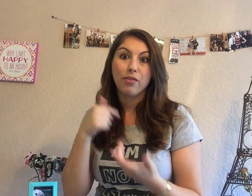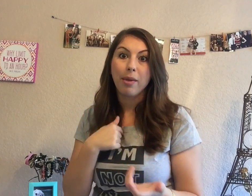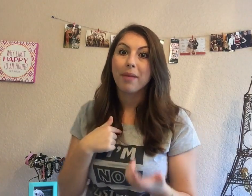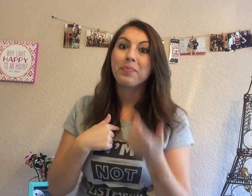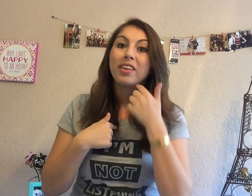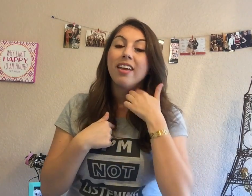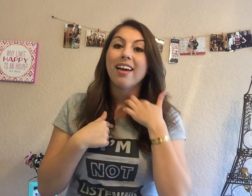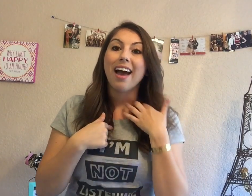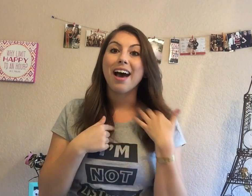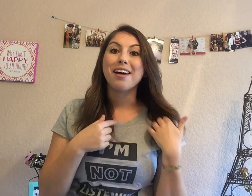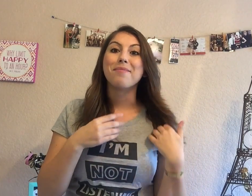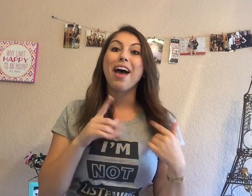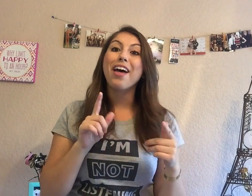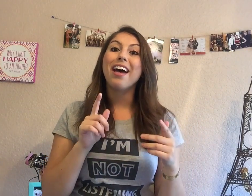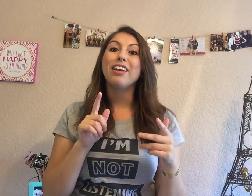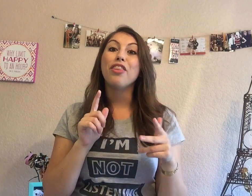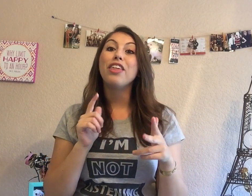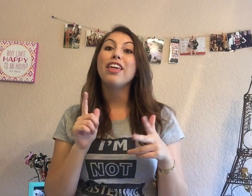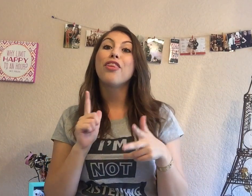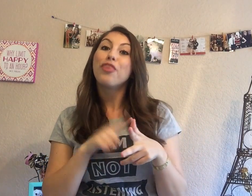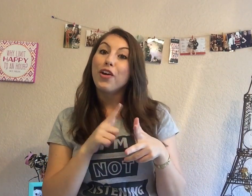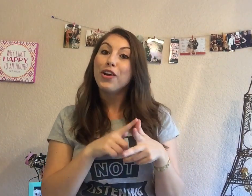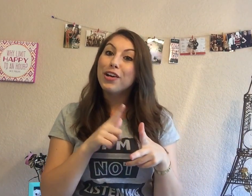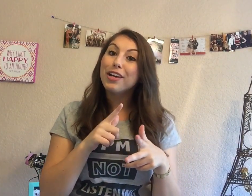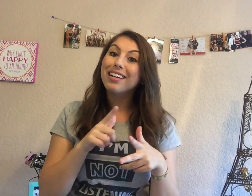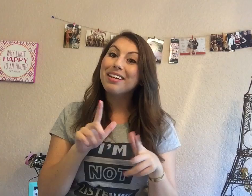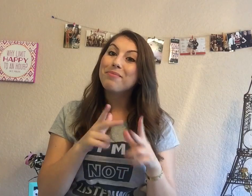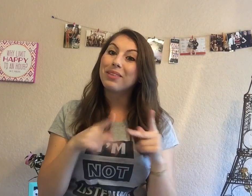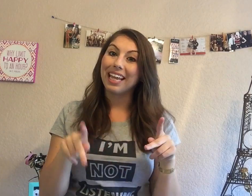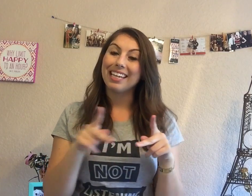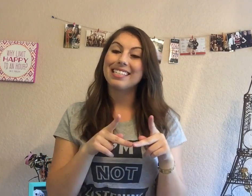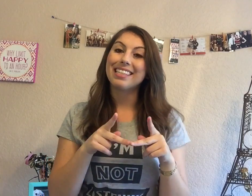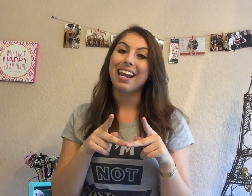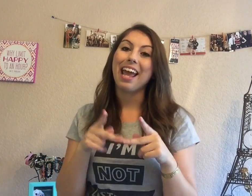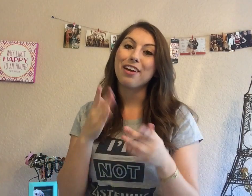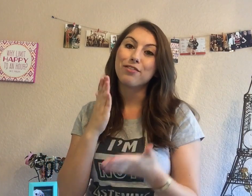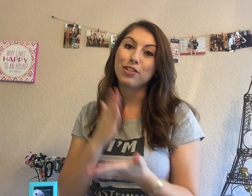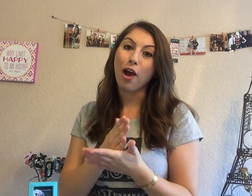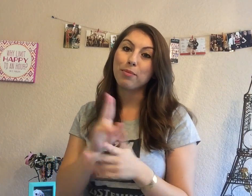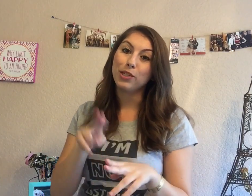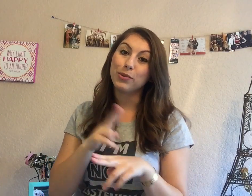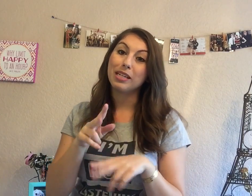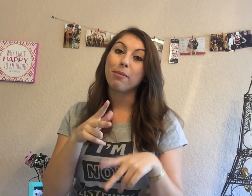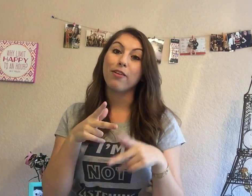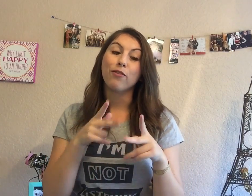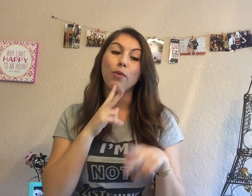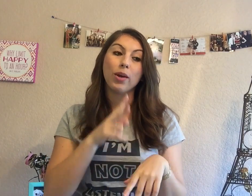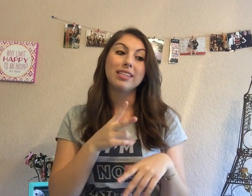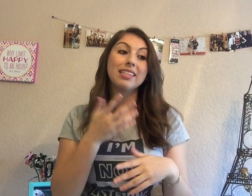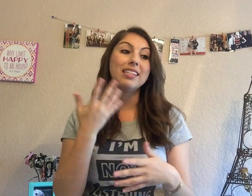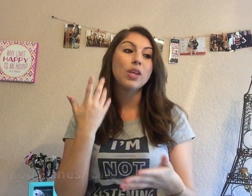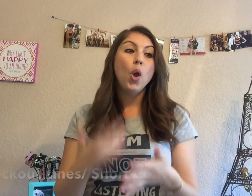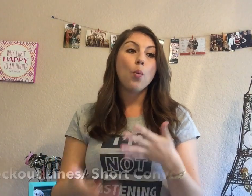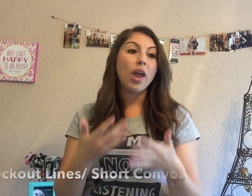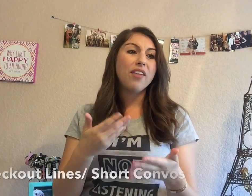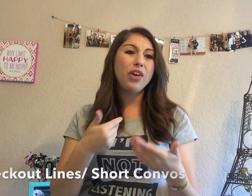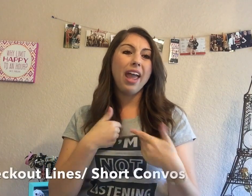for me. The third place that I have stopped using my voice is whenever I